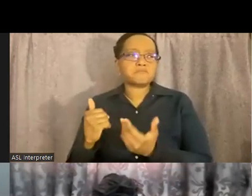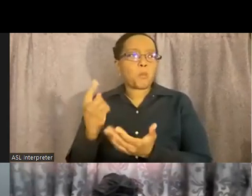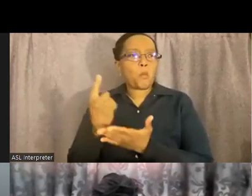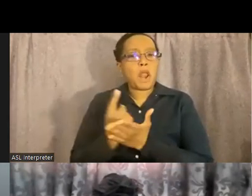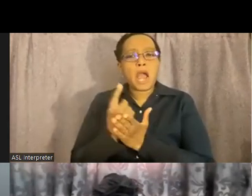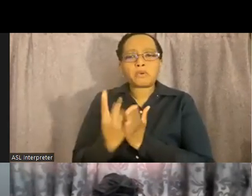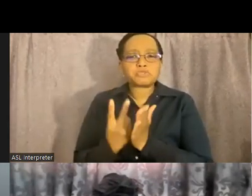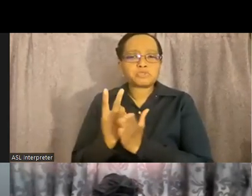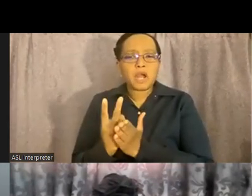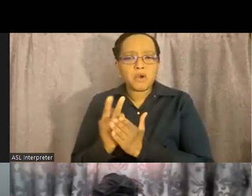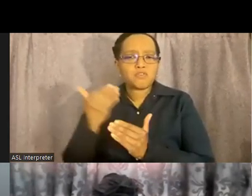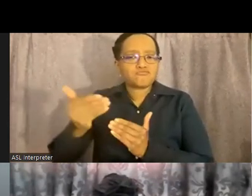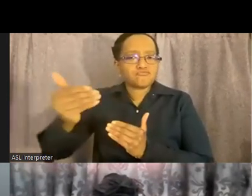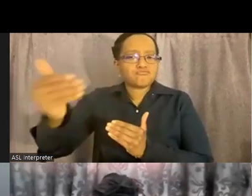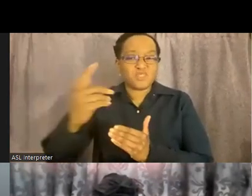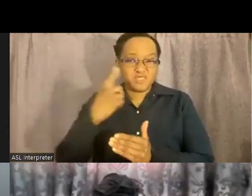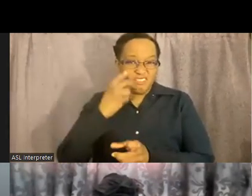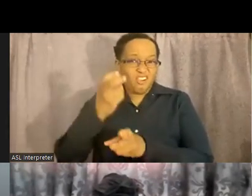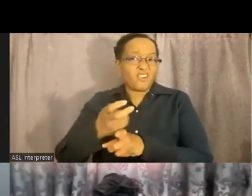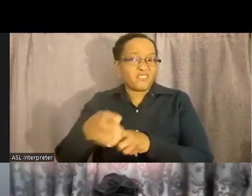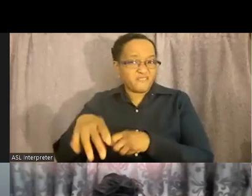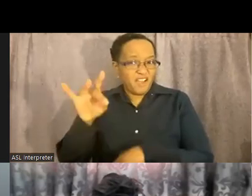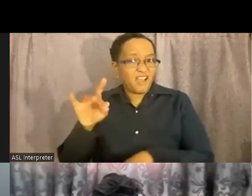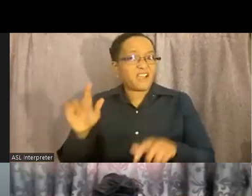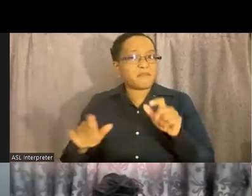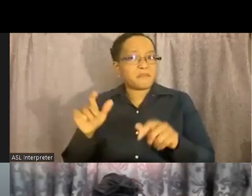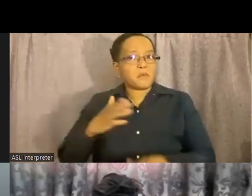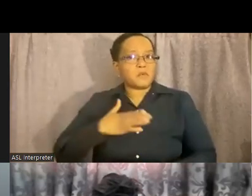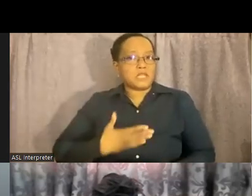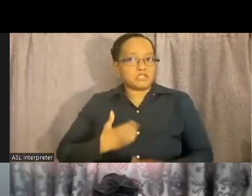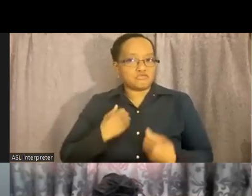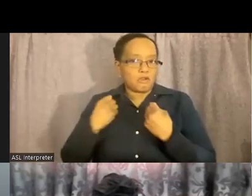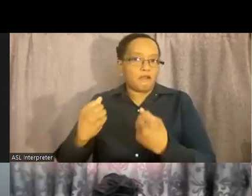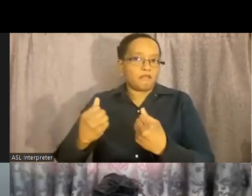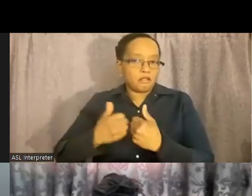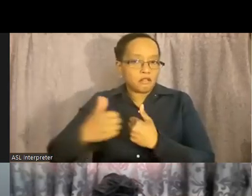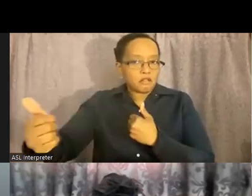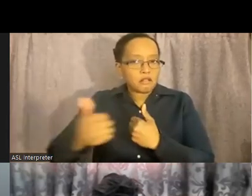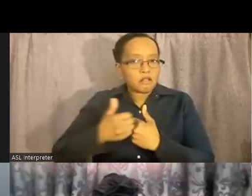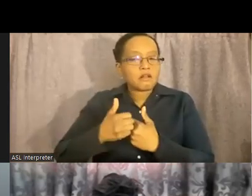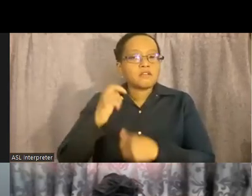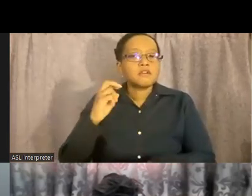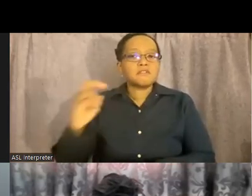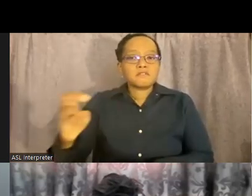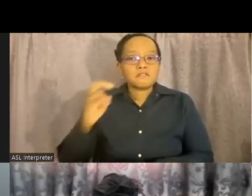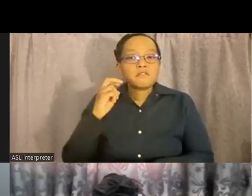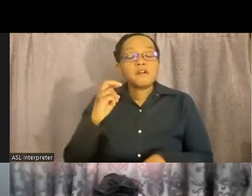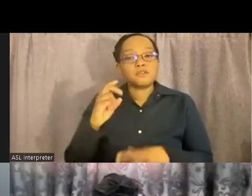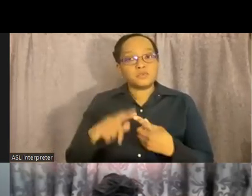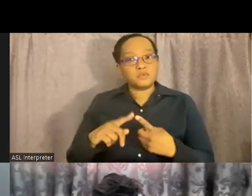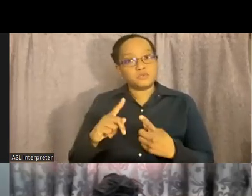It is much harder to find people were willing to travel and come to you when you only need